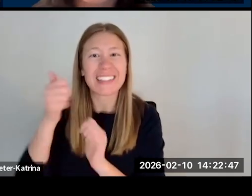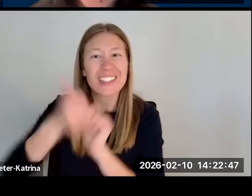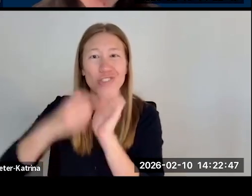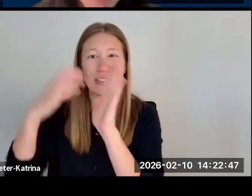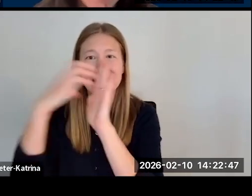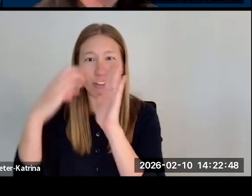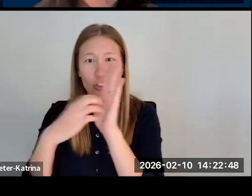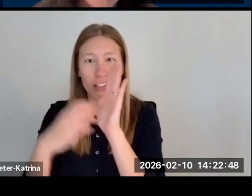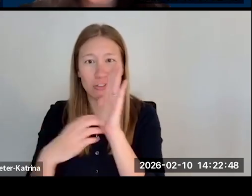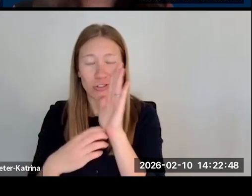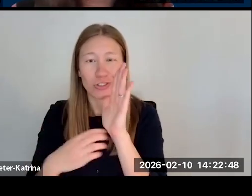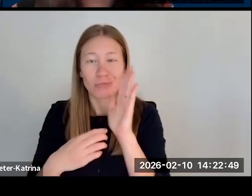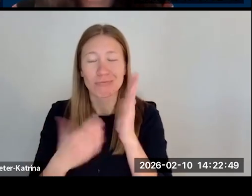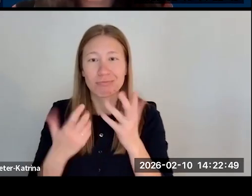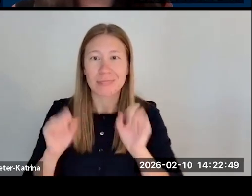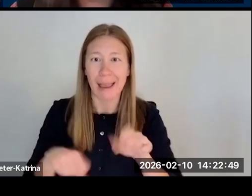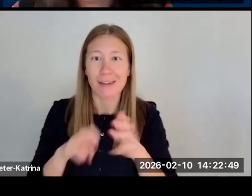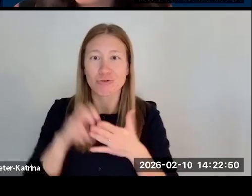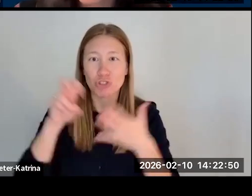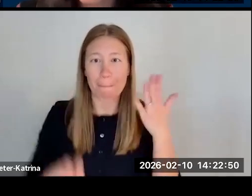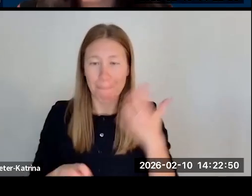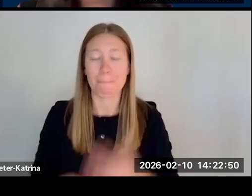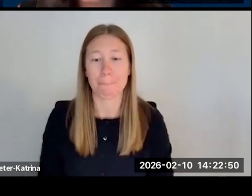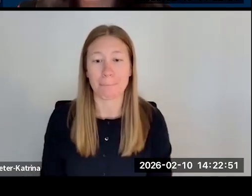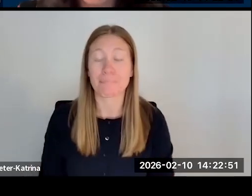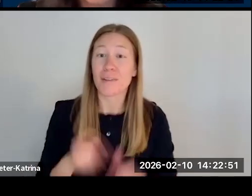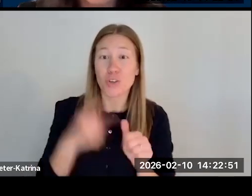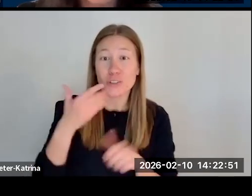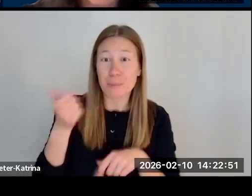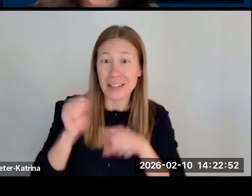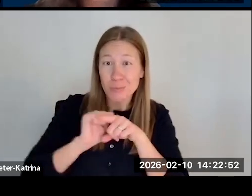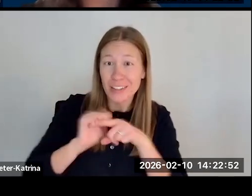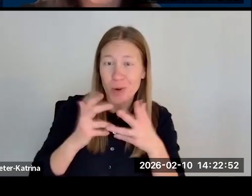So our first best practice is simply to use headings for your documents.